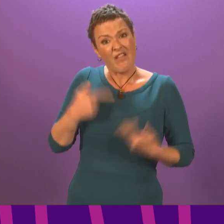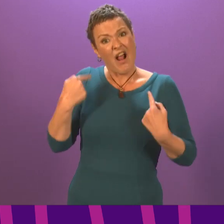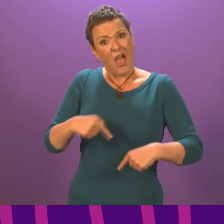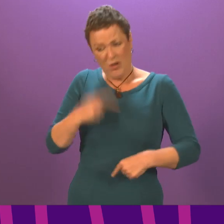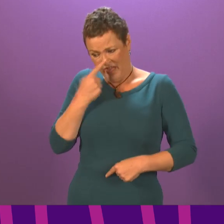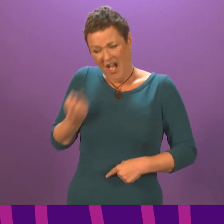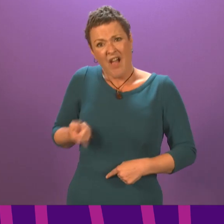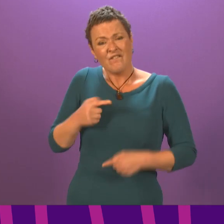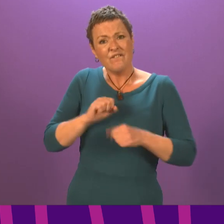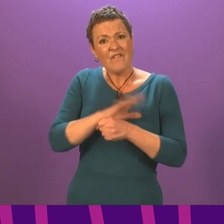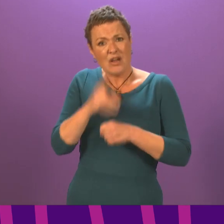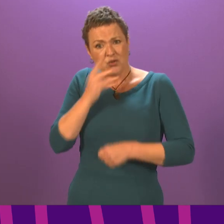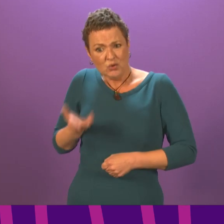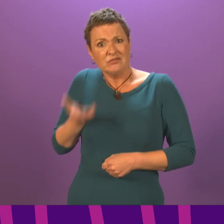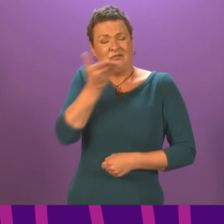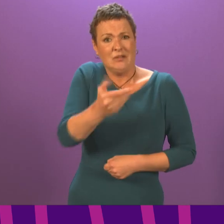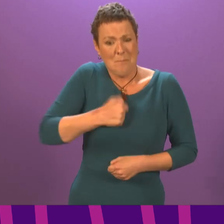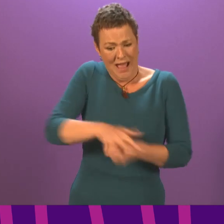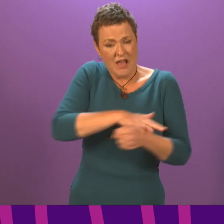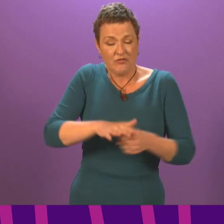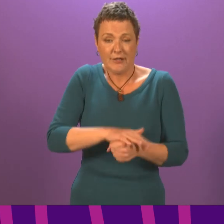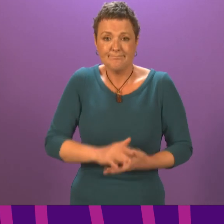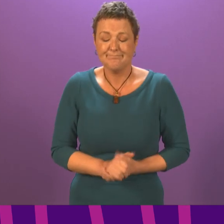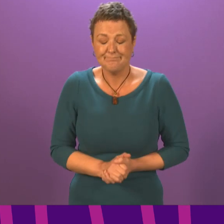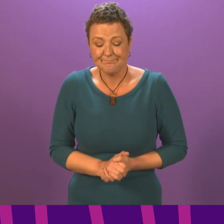The First Minister: I understand that the situation is difficult